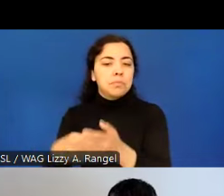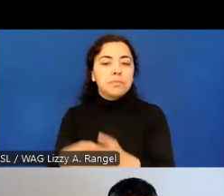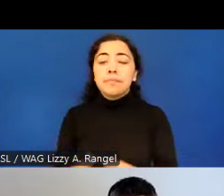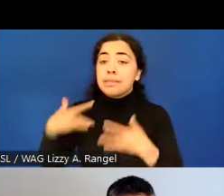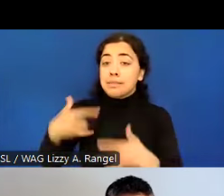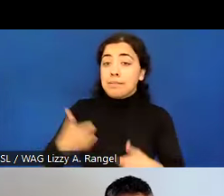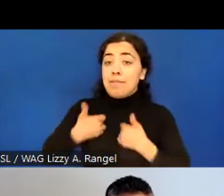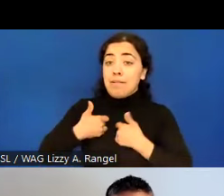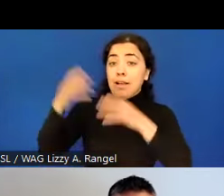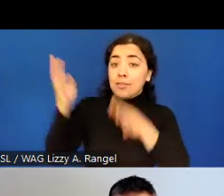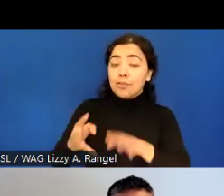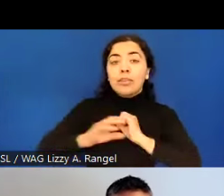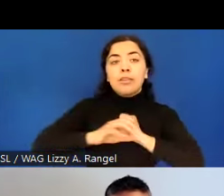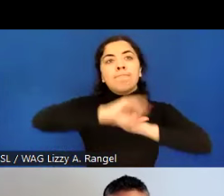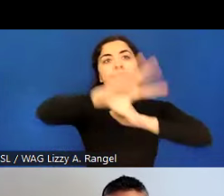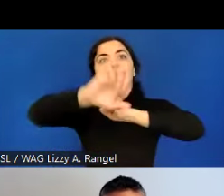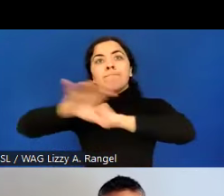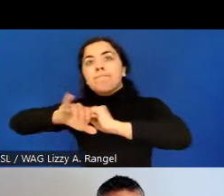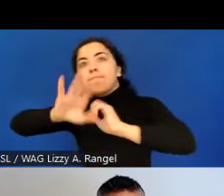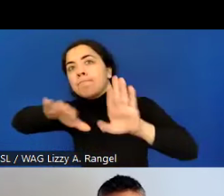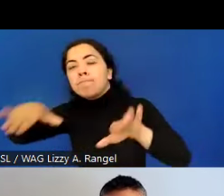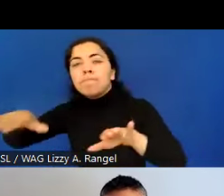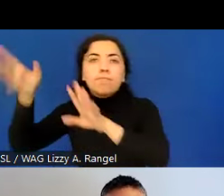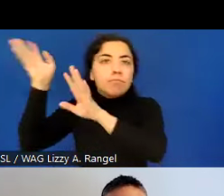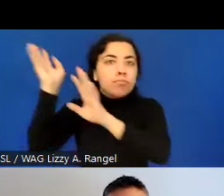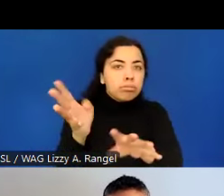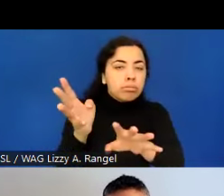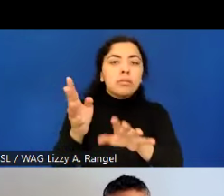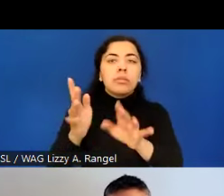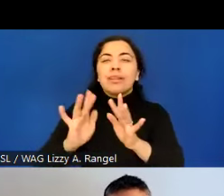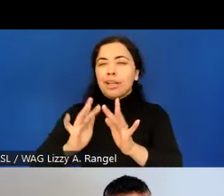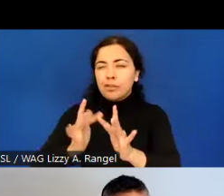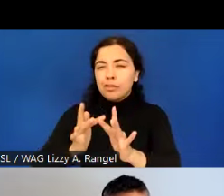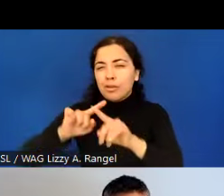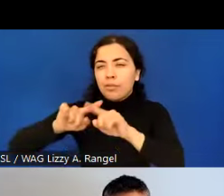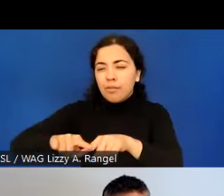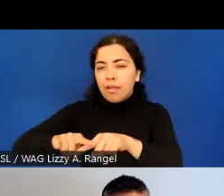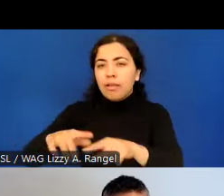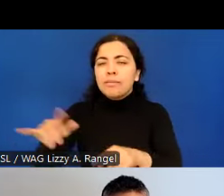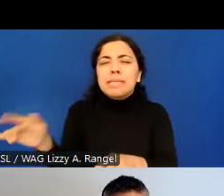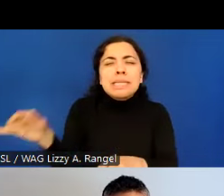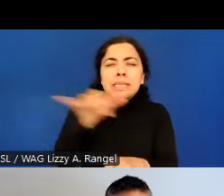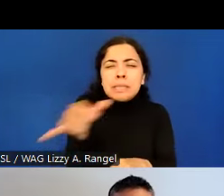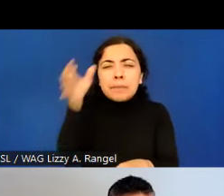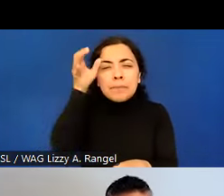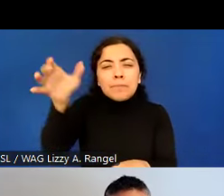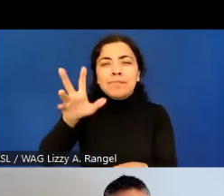in person event over the internet, similar to a live television broadcast. But on the